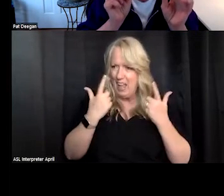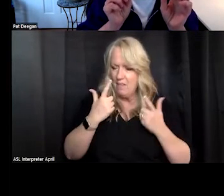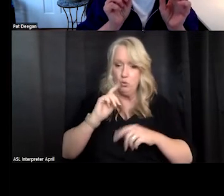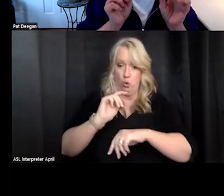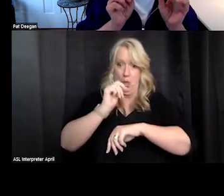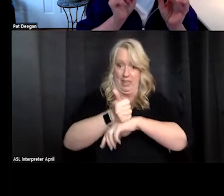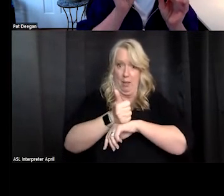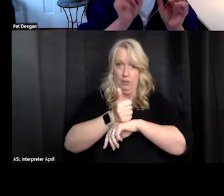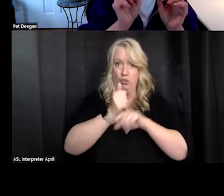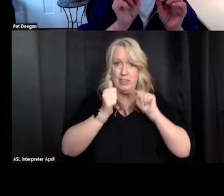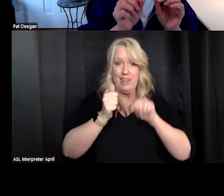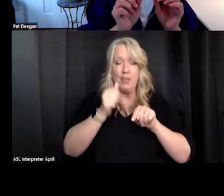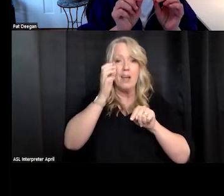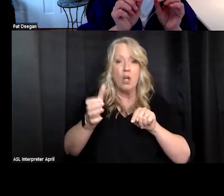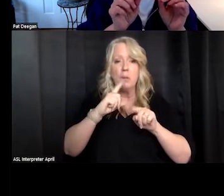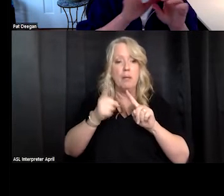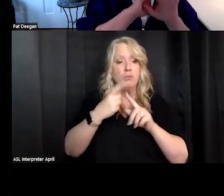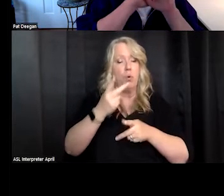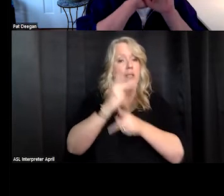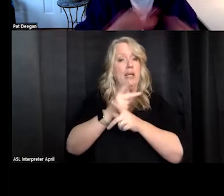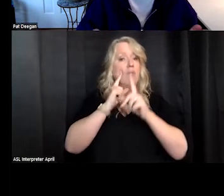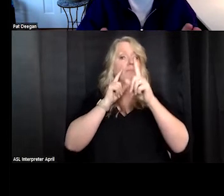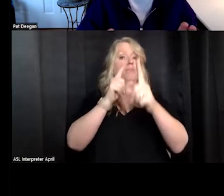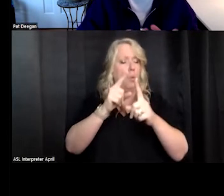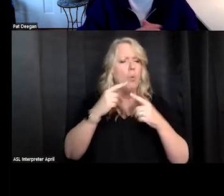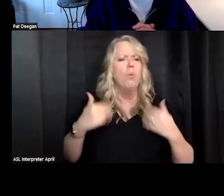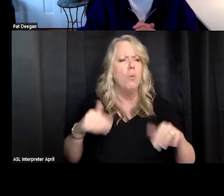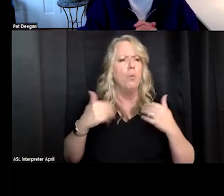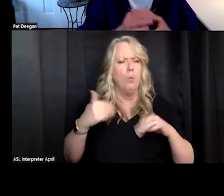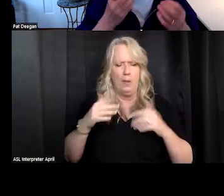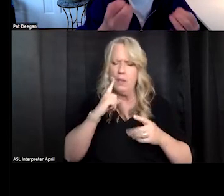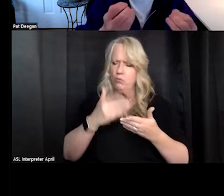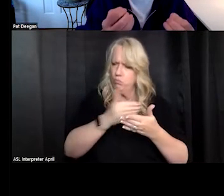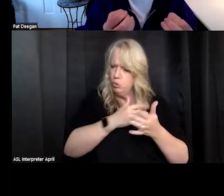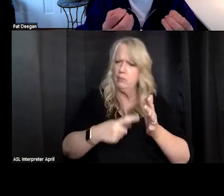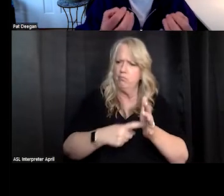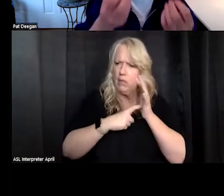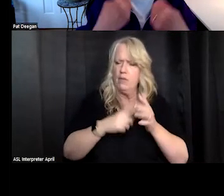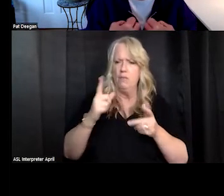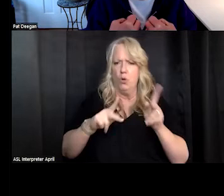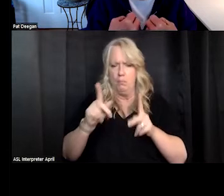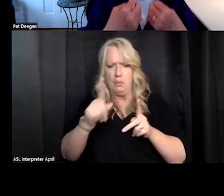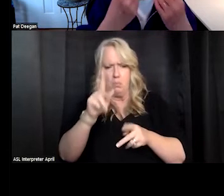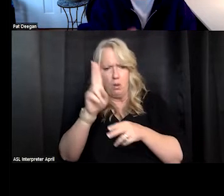TO DO SOMETHING THAT I WANT TO DO. WITH MY LIFE. ESTABLISHING THAT, AS THE GOAL OF CARE, IS,